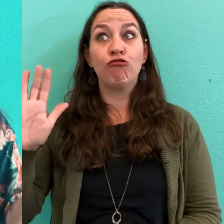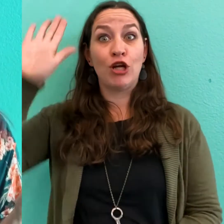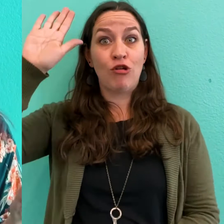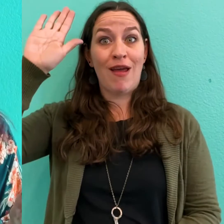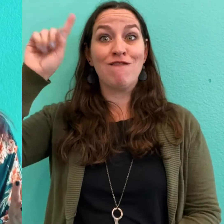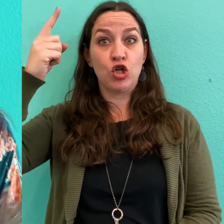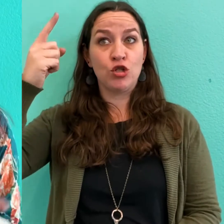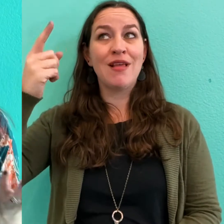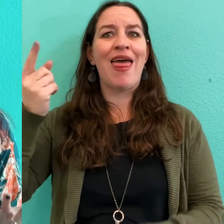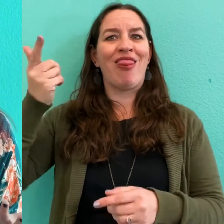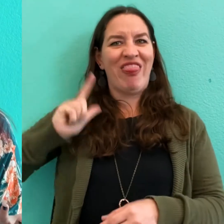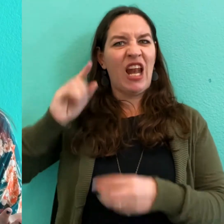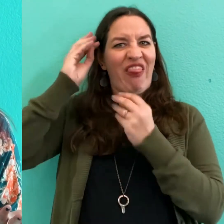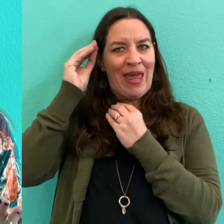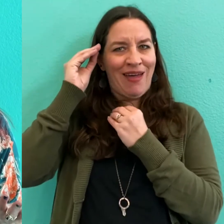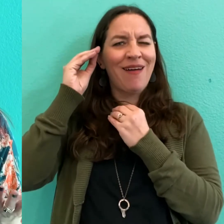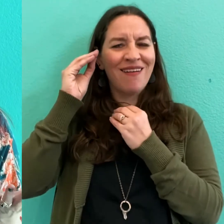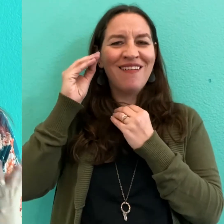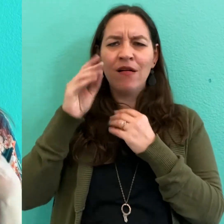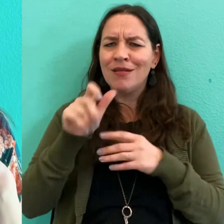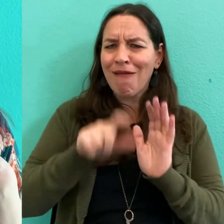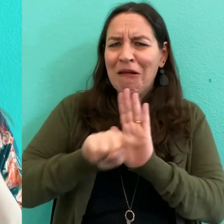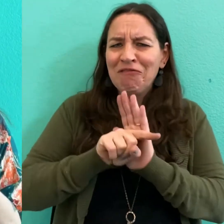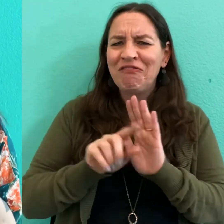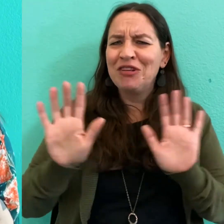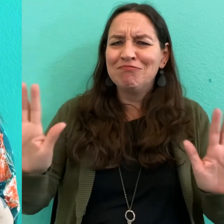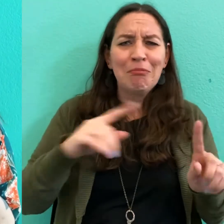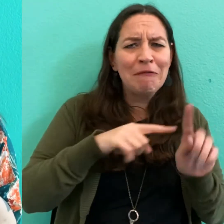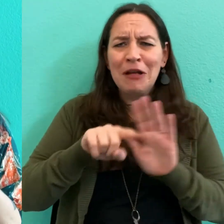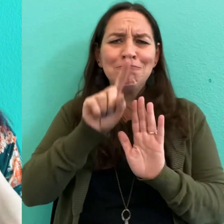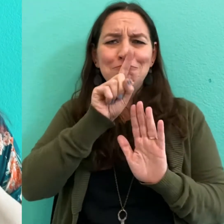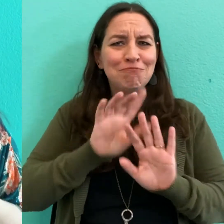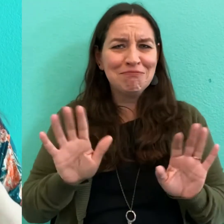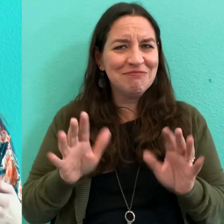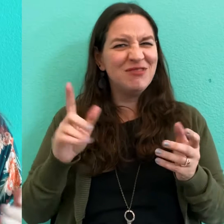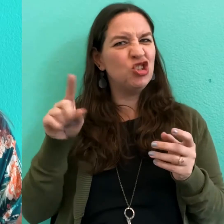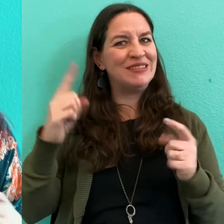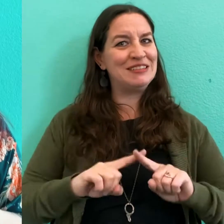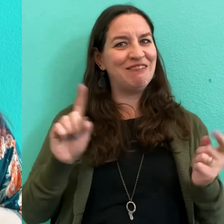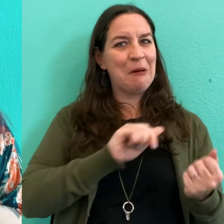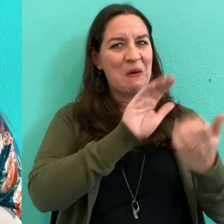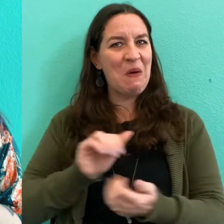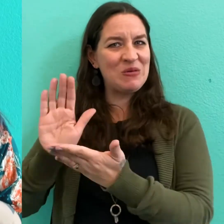Neither of those are bad ways of approaching anything. So when I was trained as a teacher and when I trained teachers, what